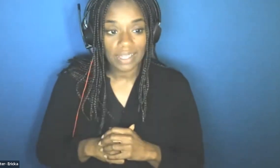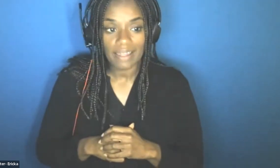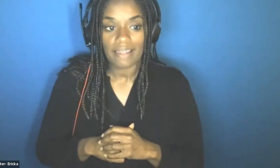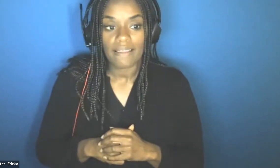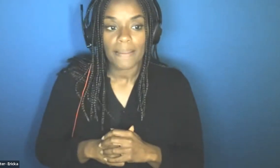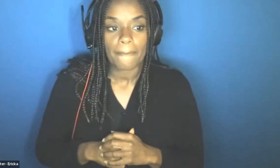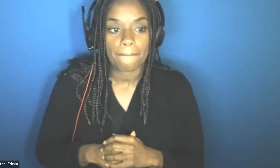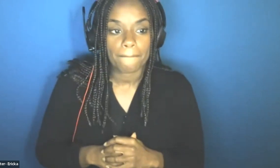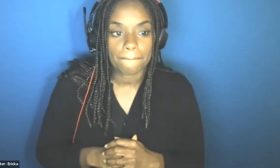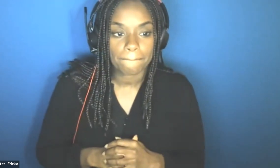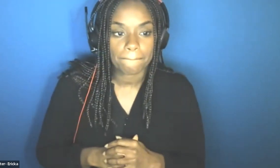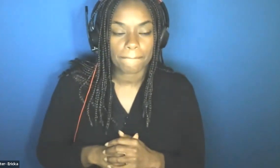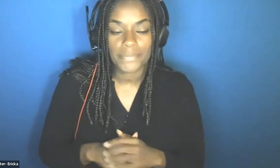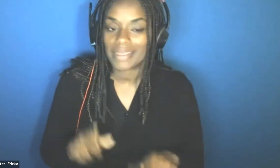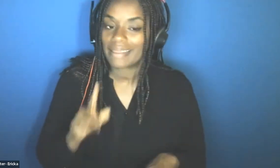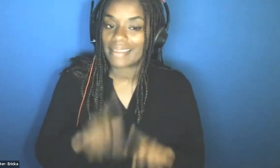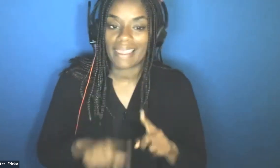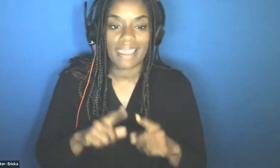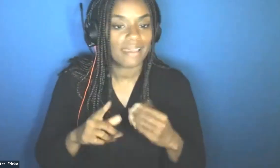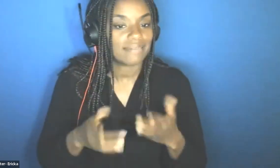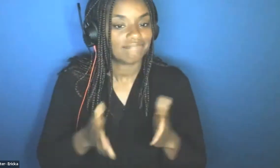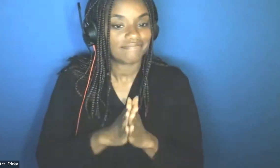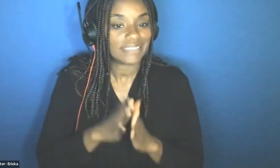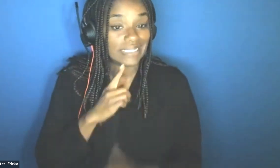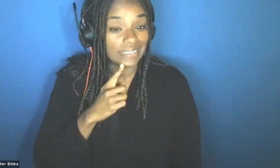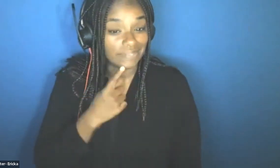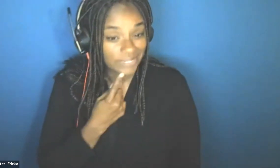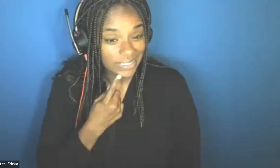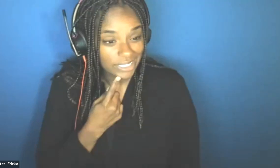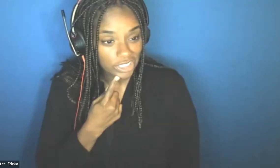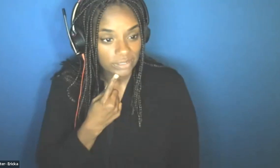They can get contact information for someone to contact in an emergency.